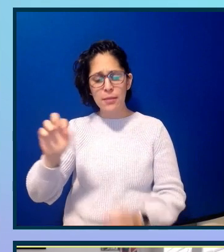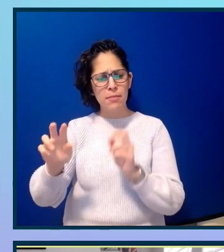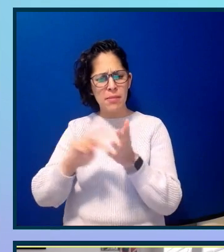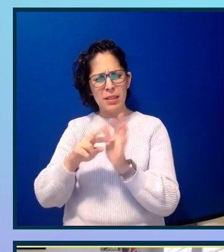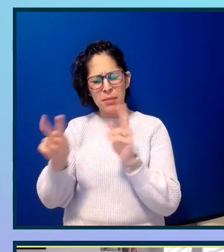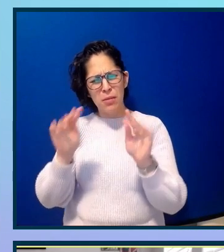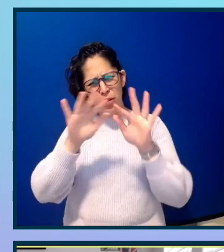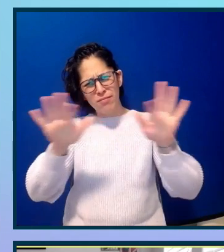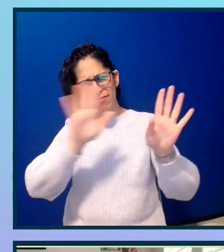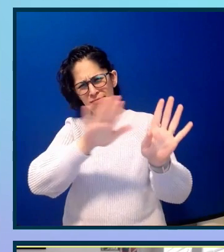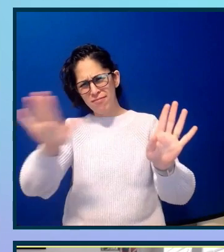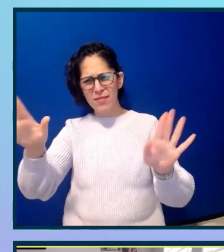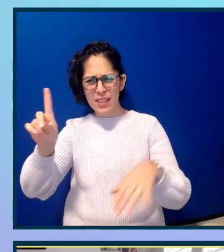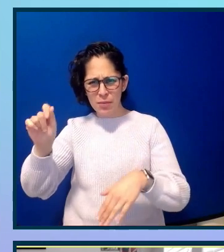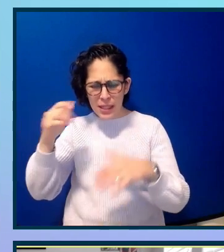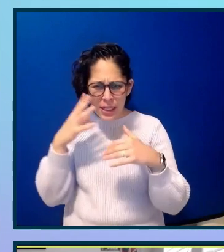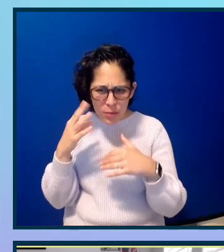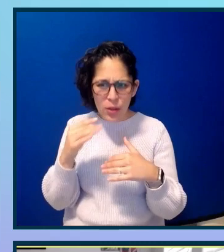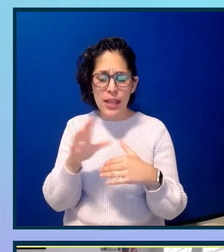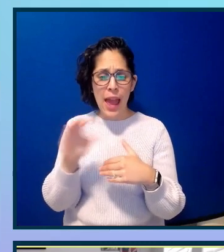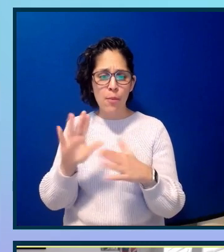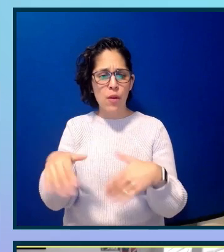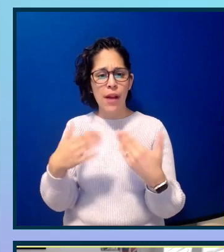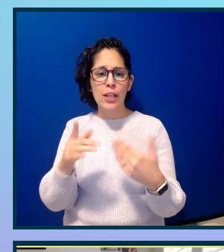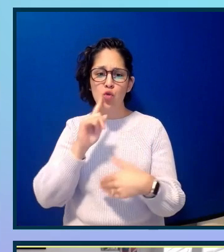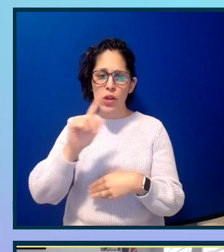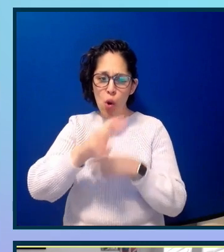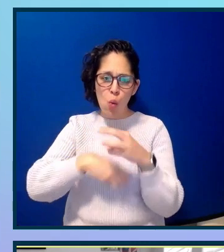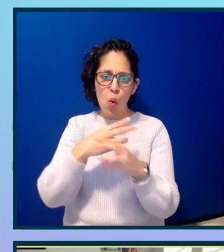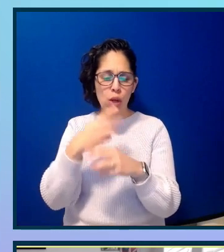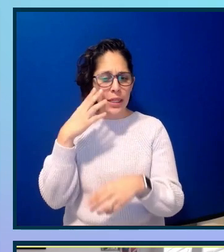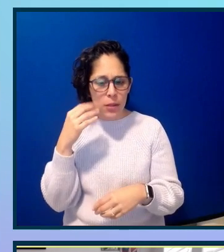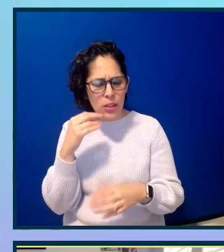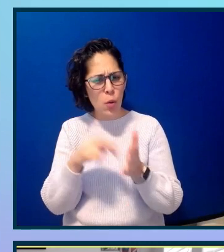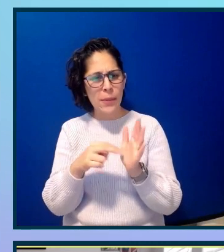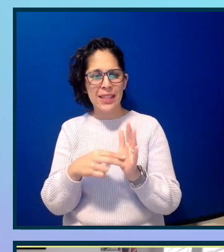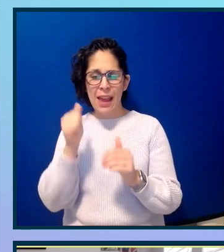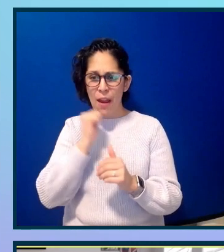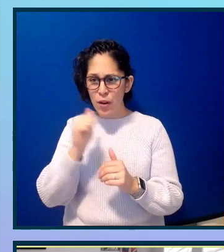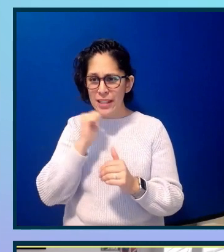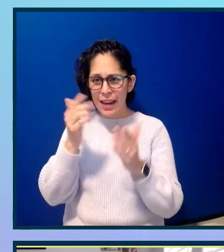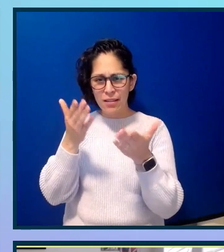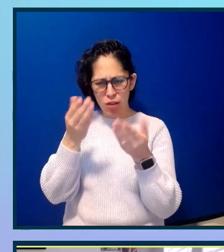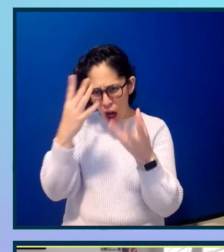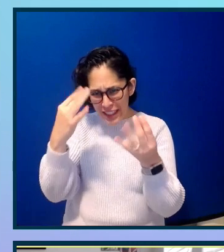and it gives you a sense of just how integral to daily lives this content really is and what to consider.